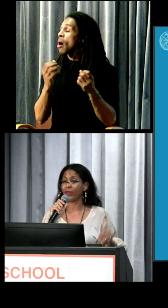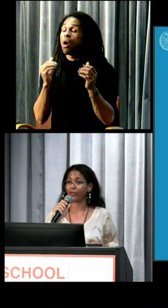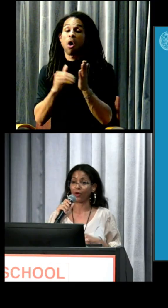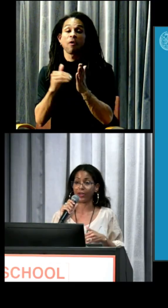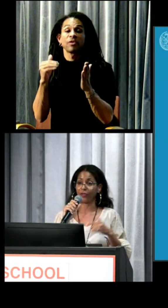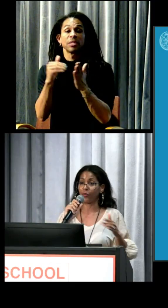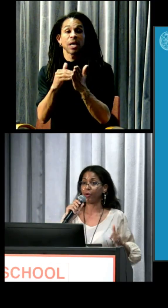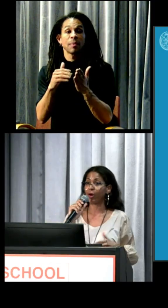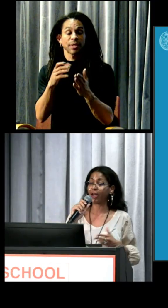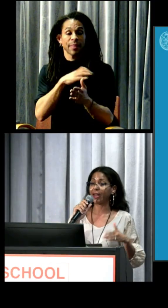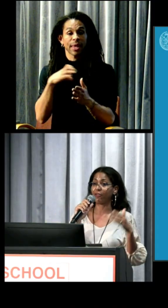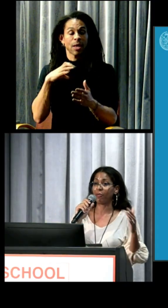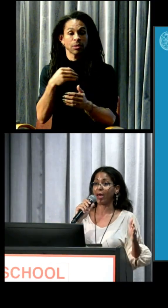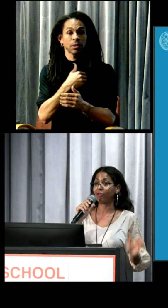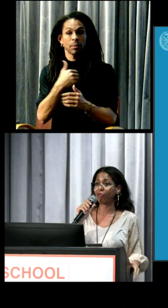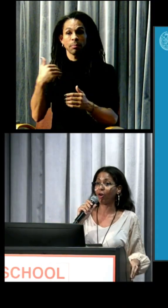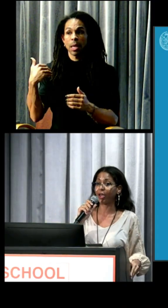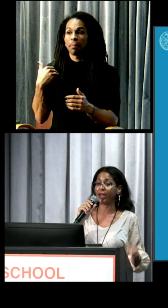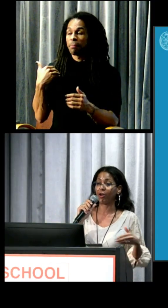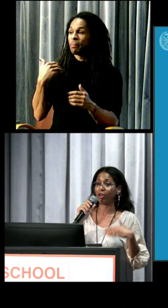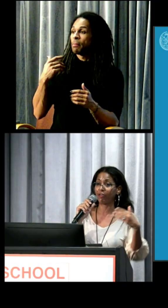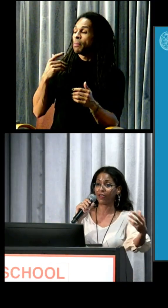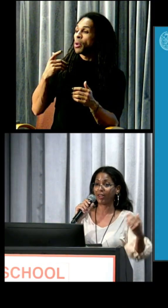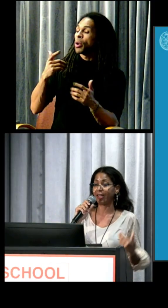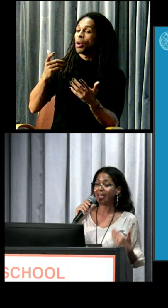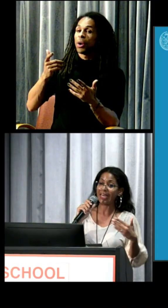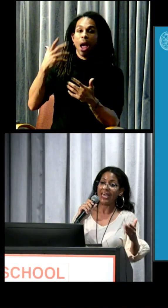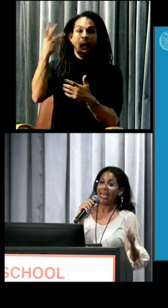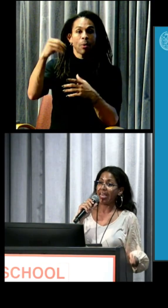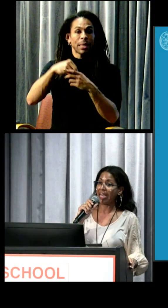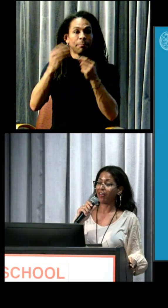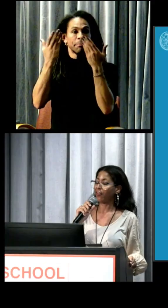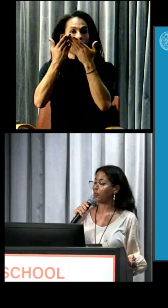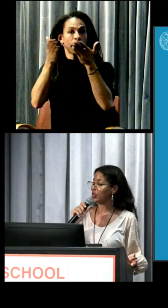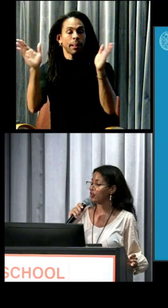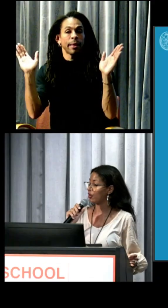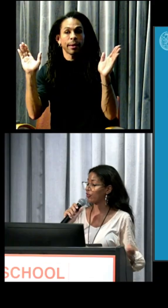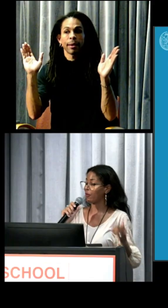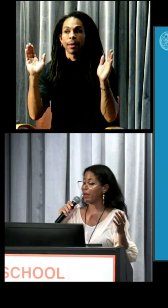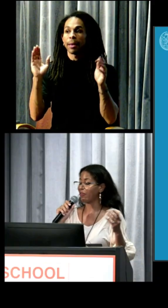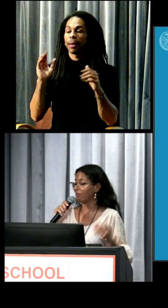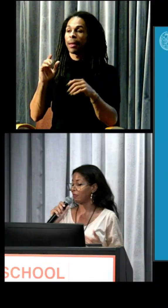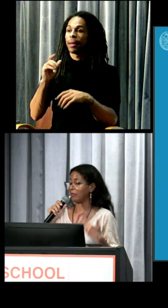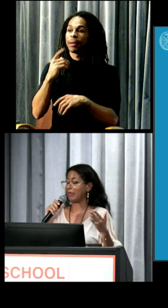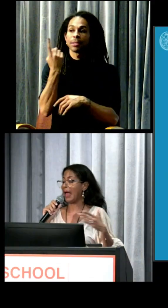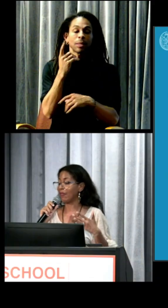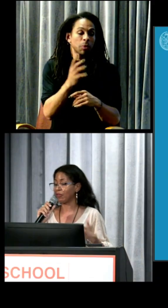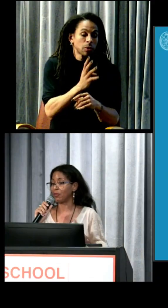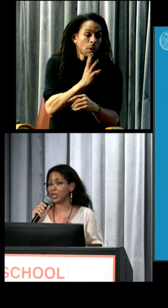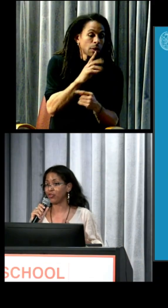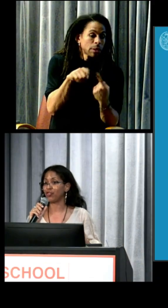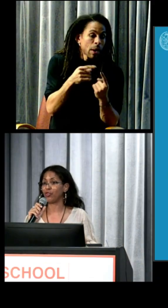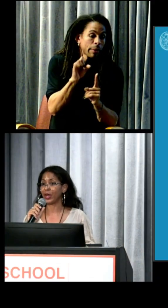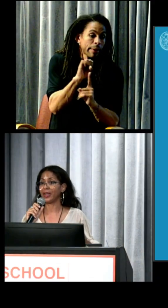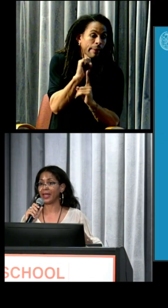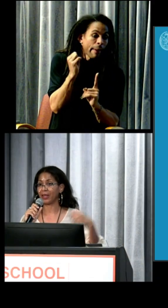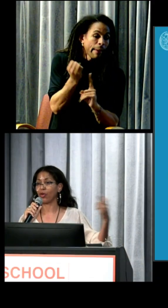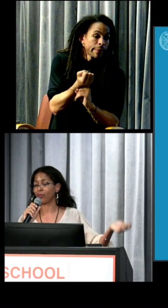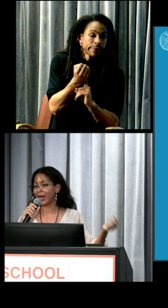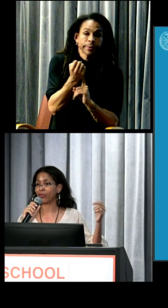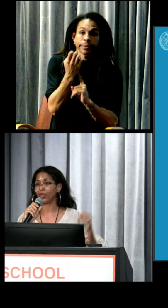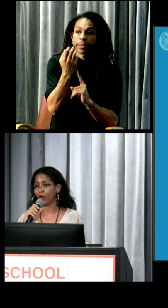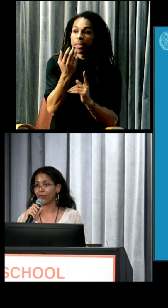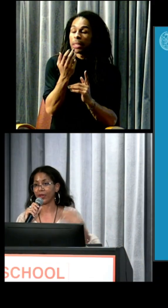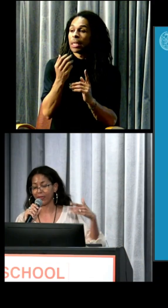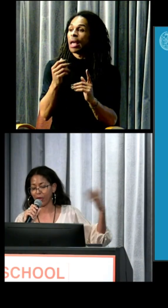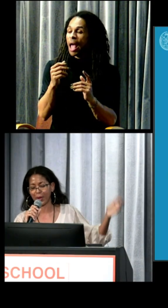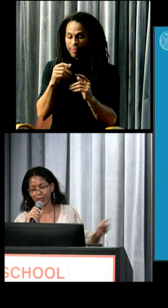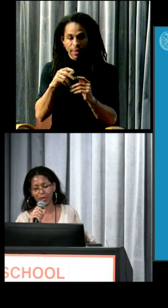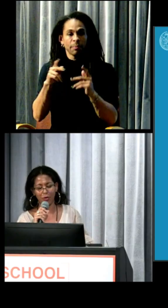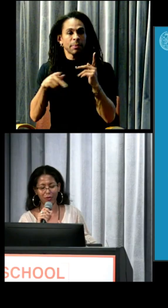or bus traffic, but we wanted to include pedestrian traffic, cycling traffic, vehicular non